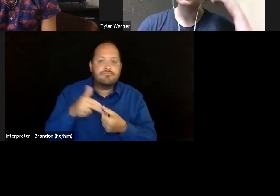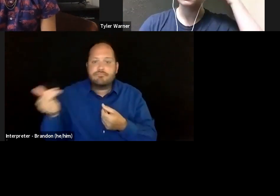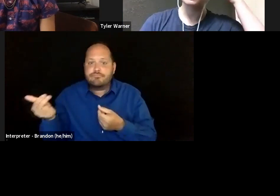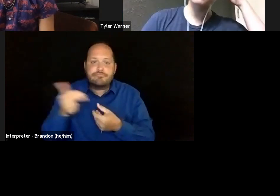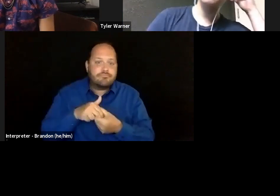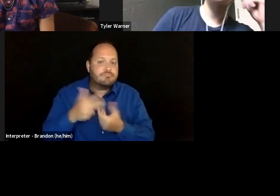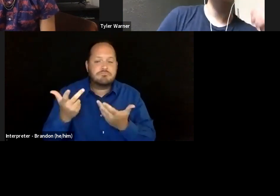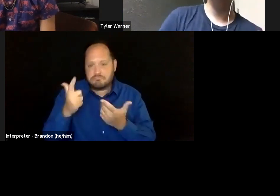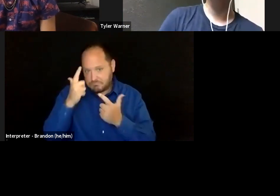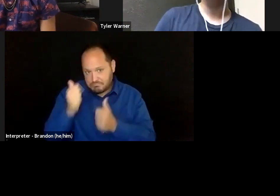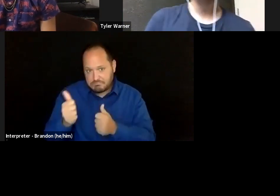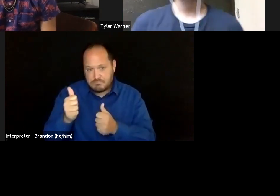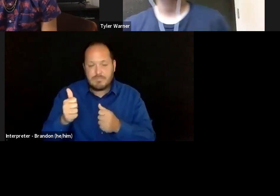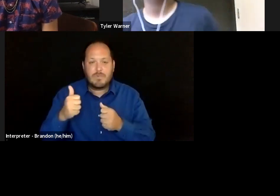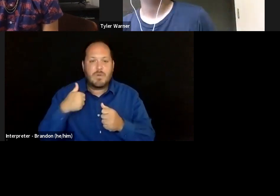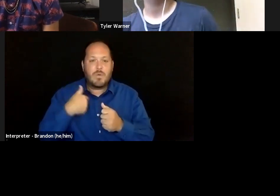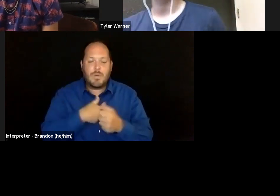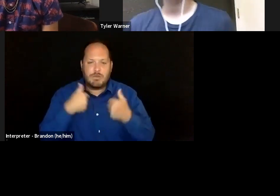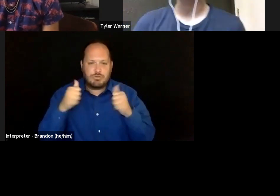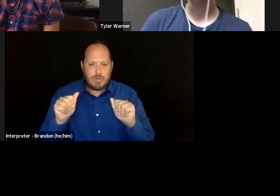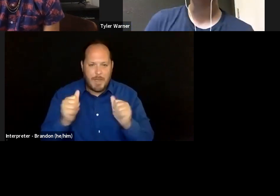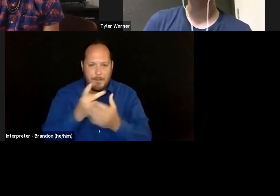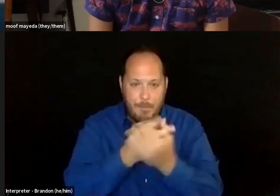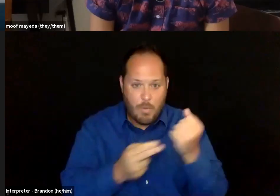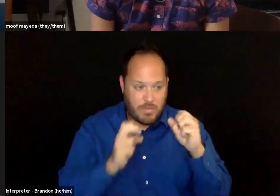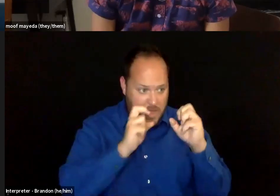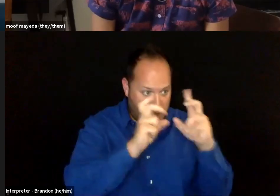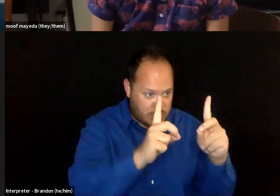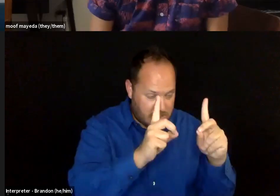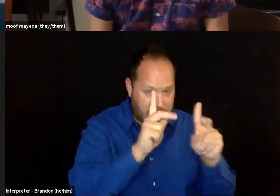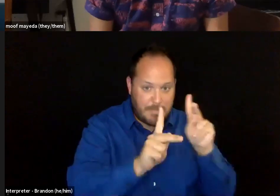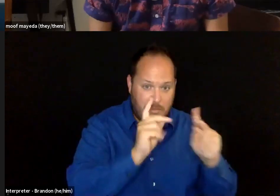You know, with groups like Don't Shoot and the All-African